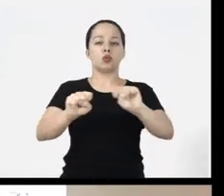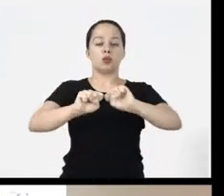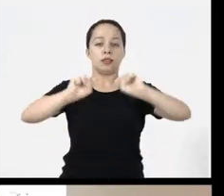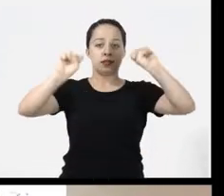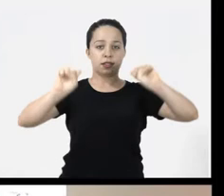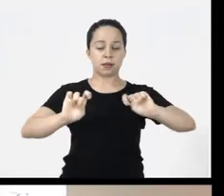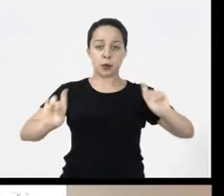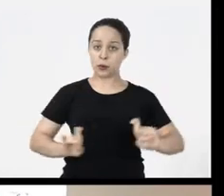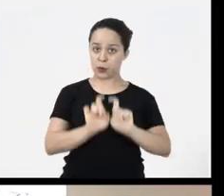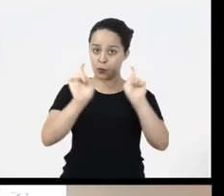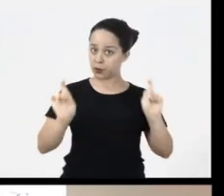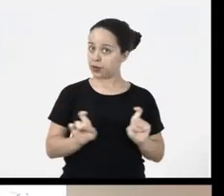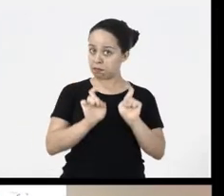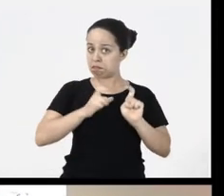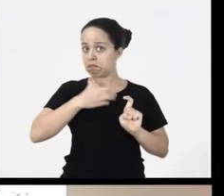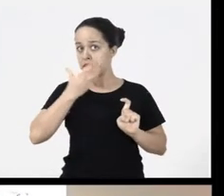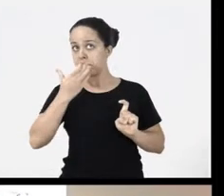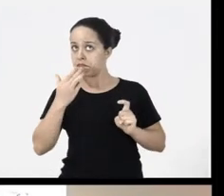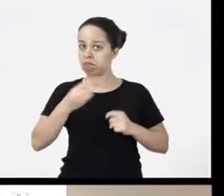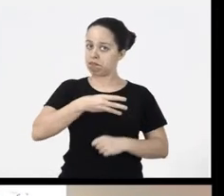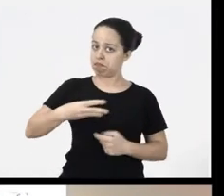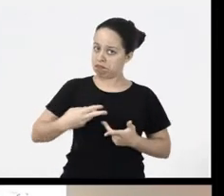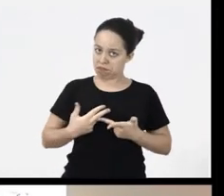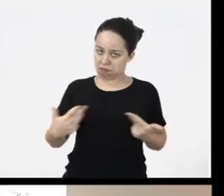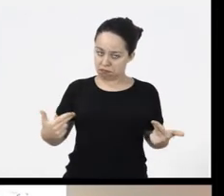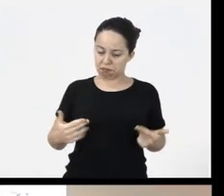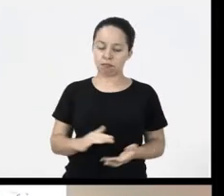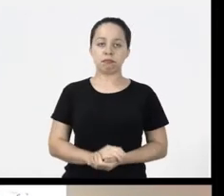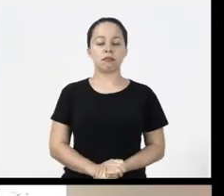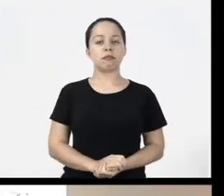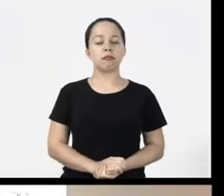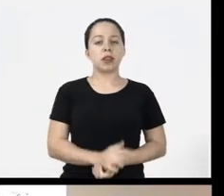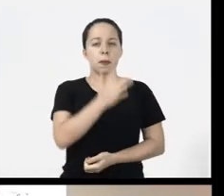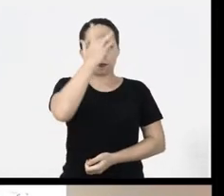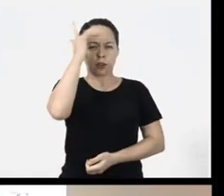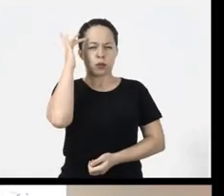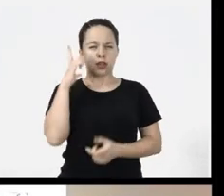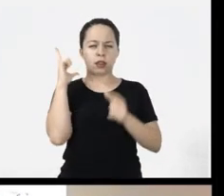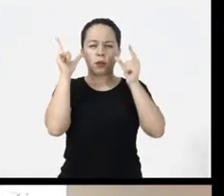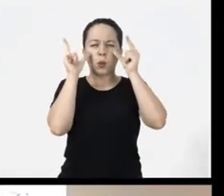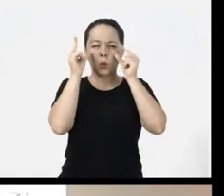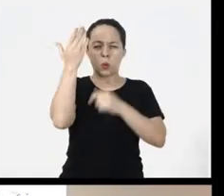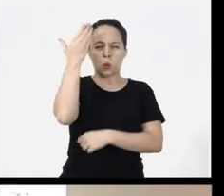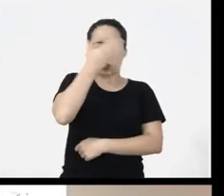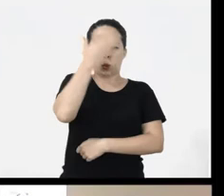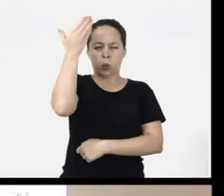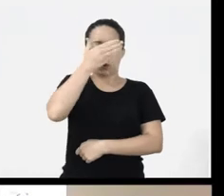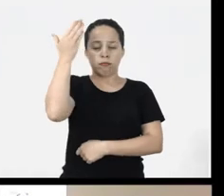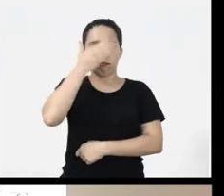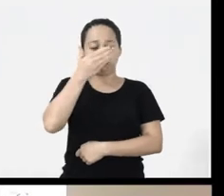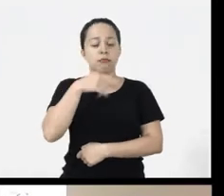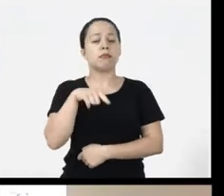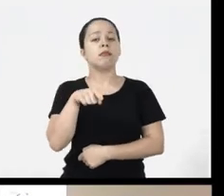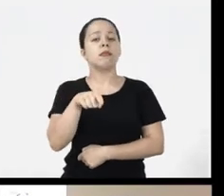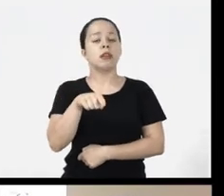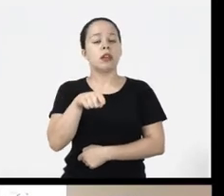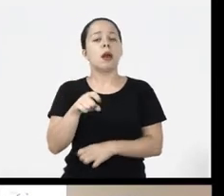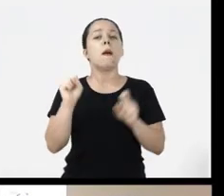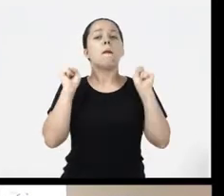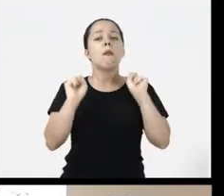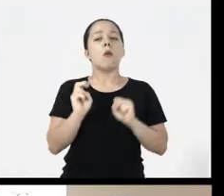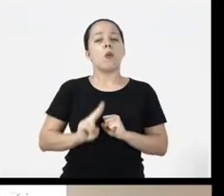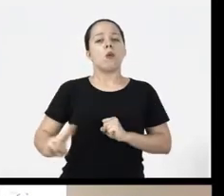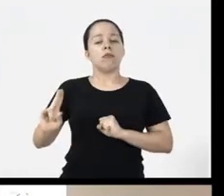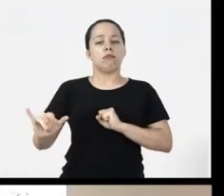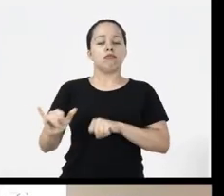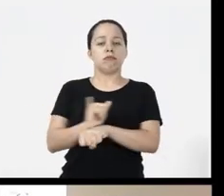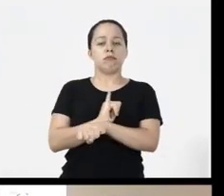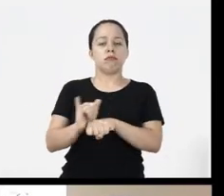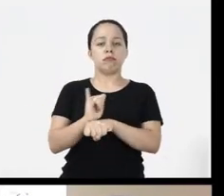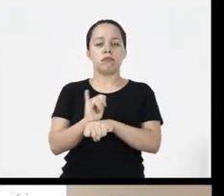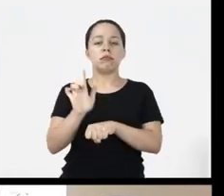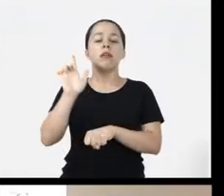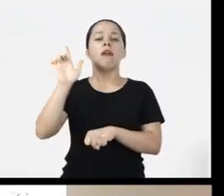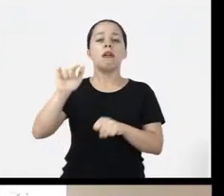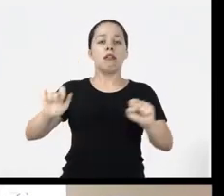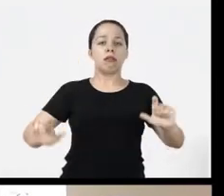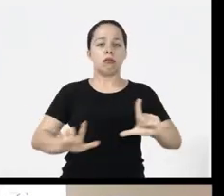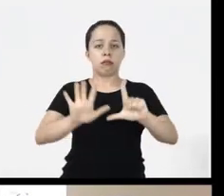systems. People who wave low vision they can use screen magnifyers and